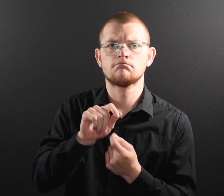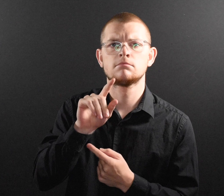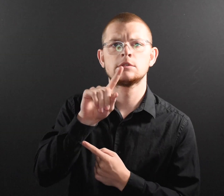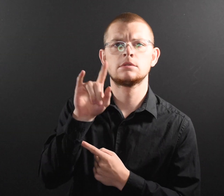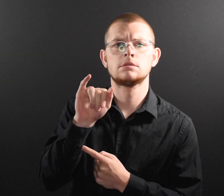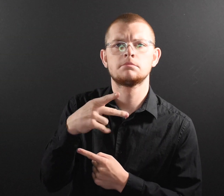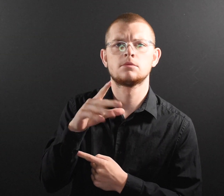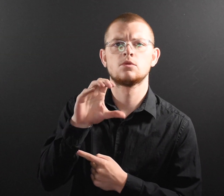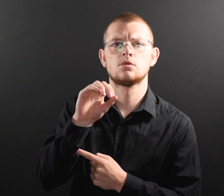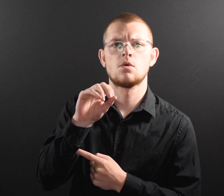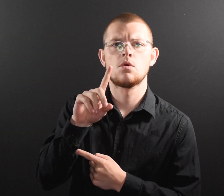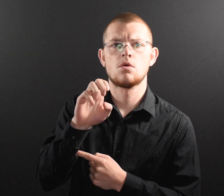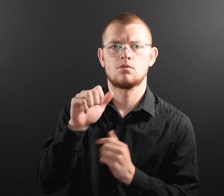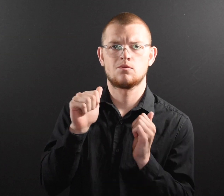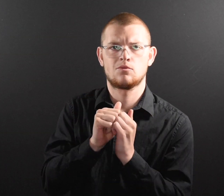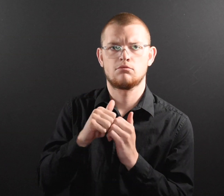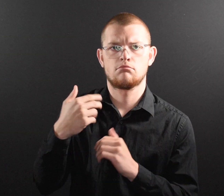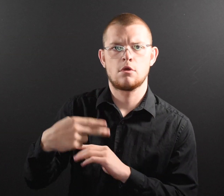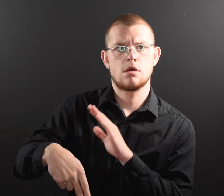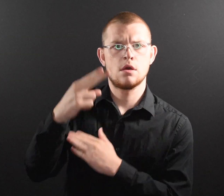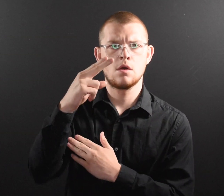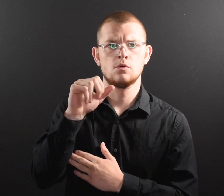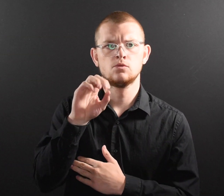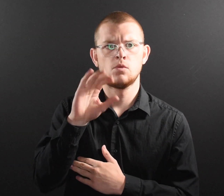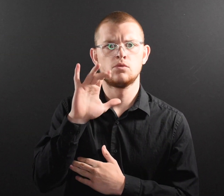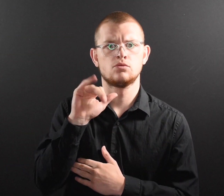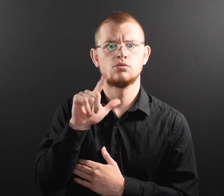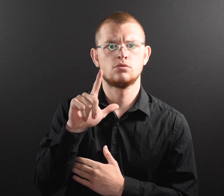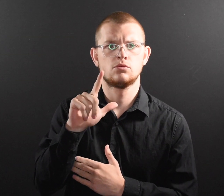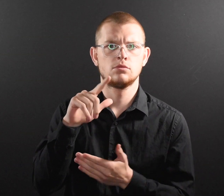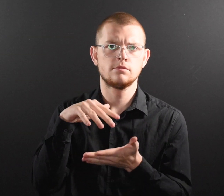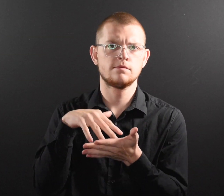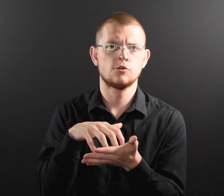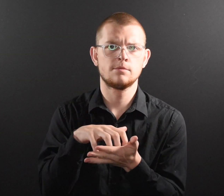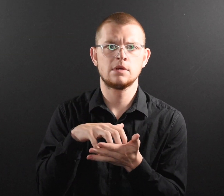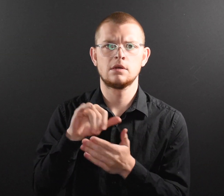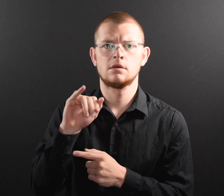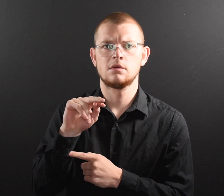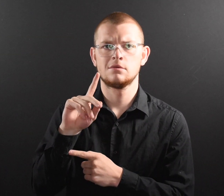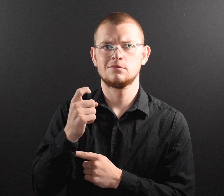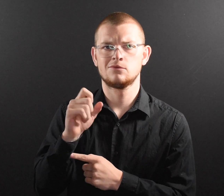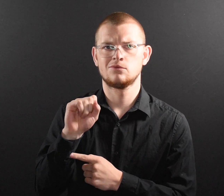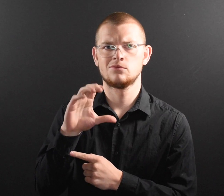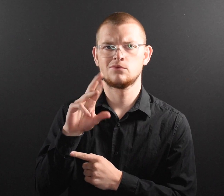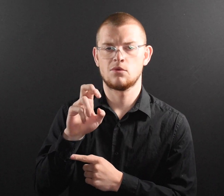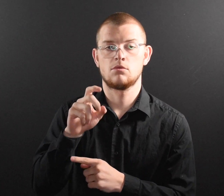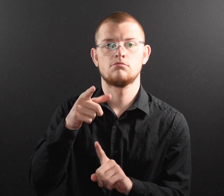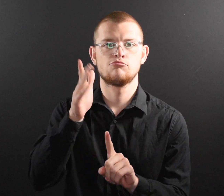high Social Vulnerability Index scores will be eligible to receive a vaccine at the new